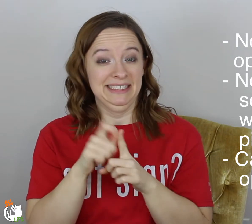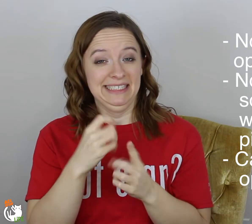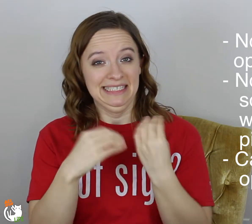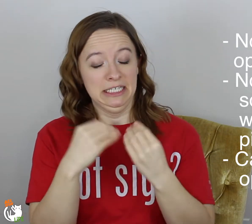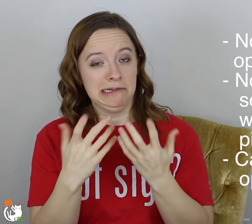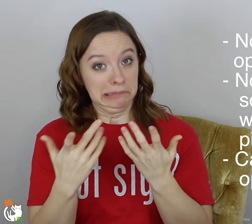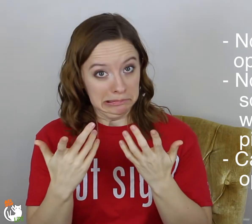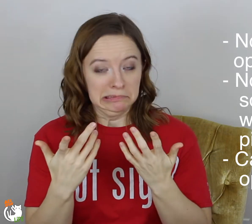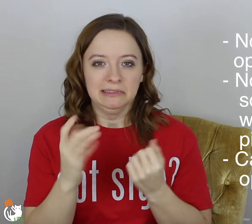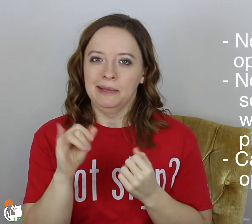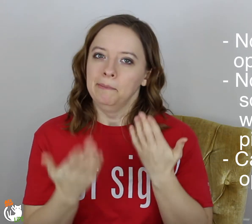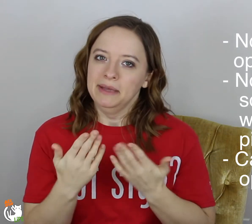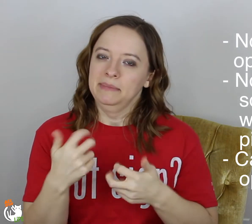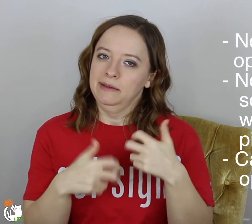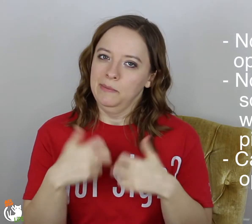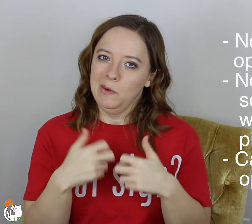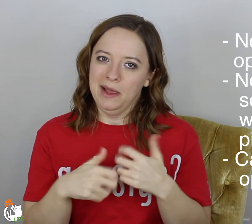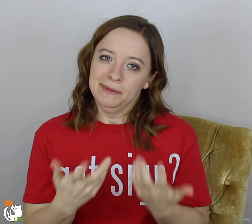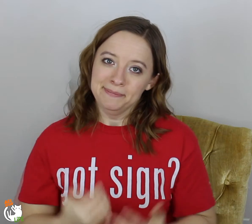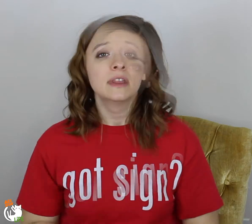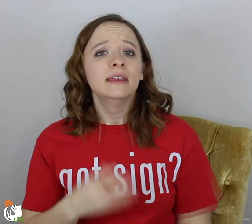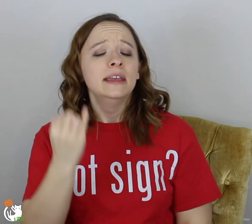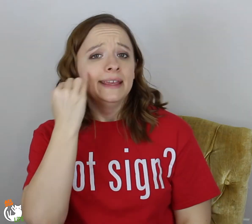so if you have a picky eater, then you might have some issues.